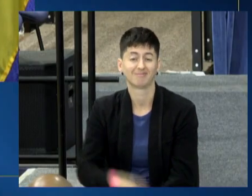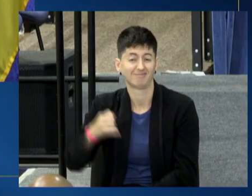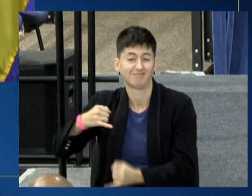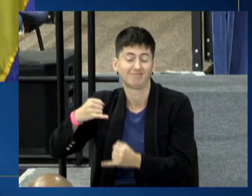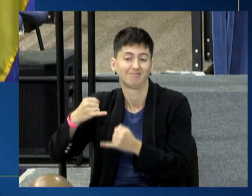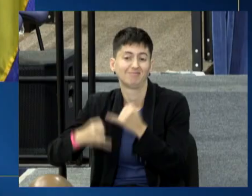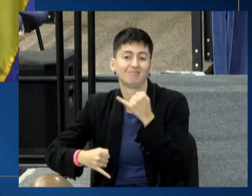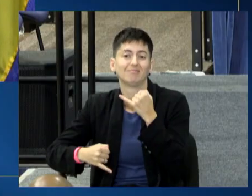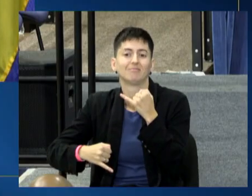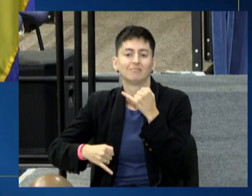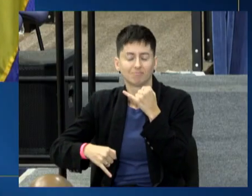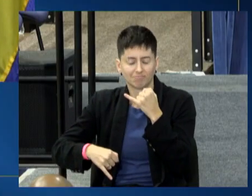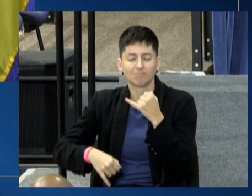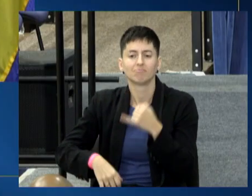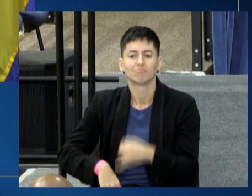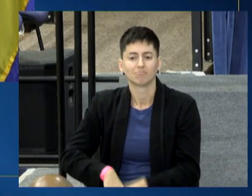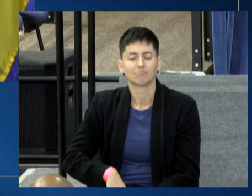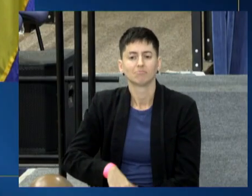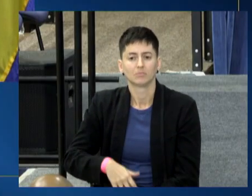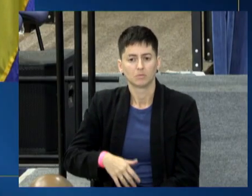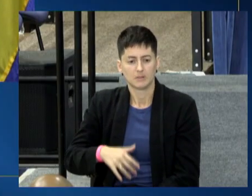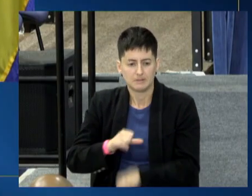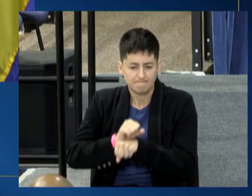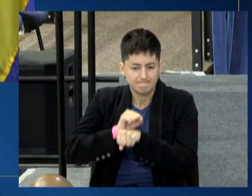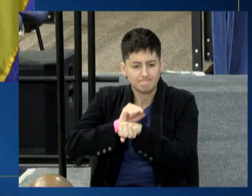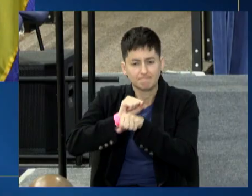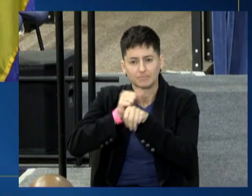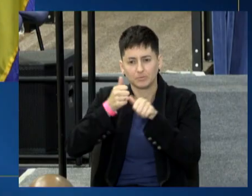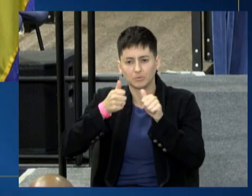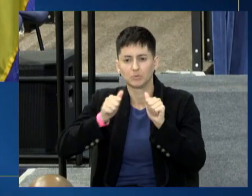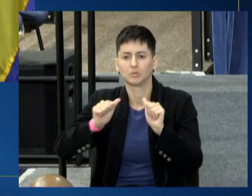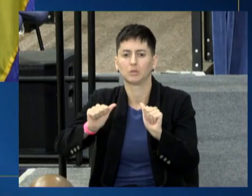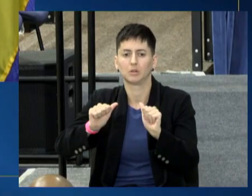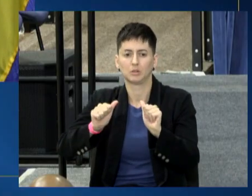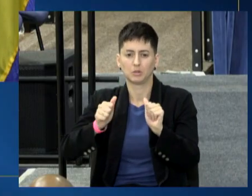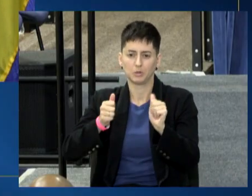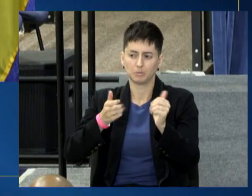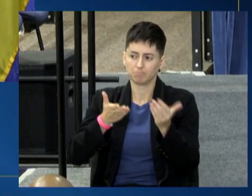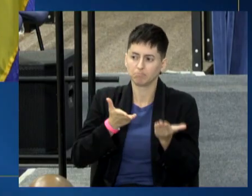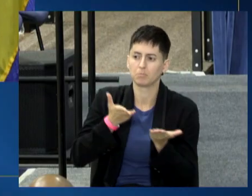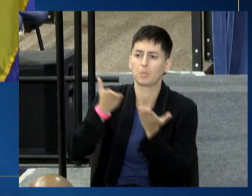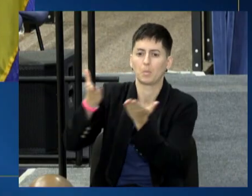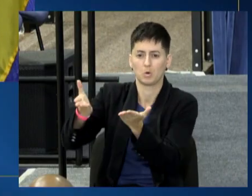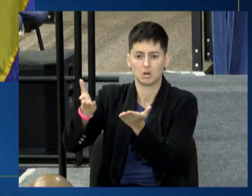deliver the latest progress to patients and communities. There are many examples of this,